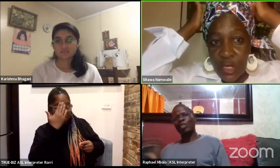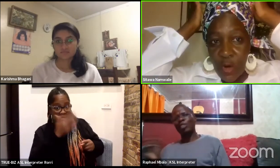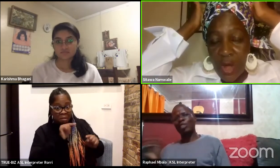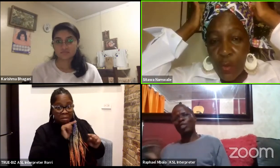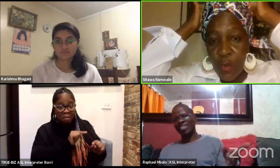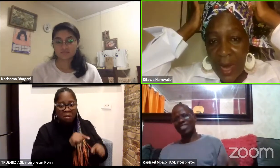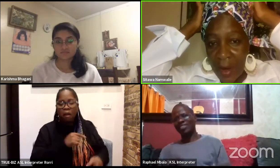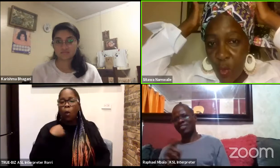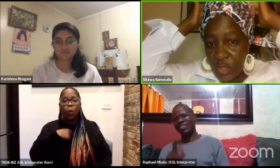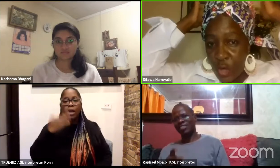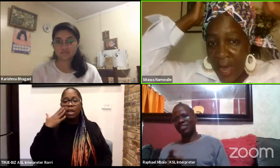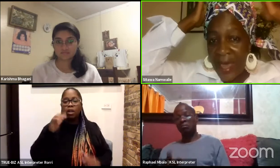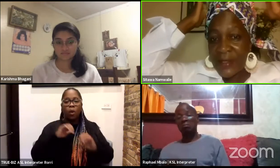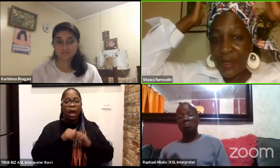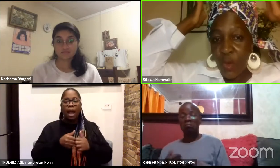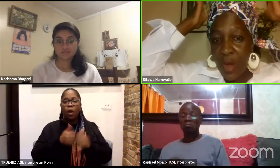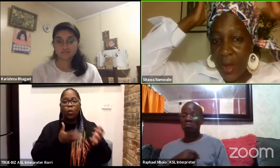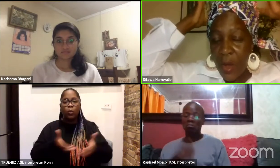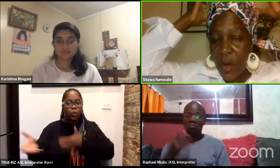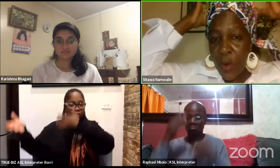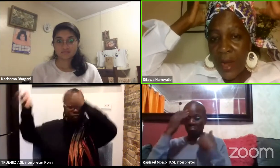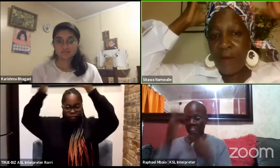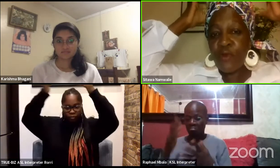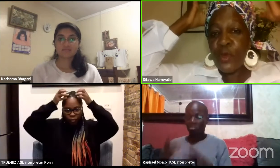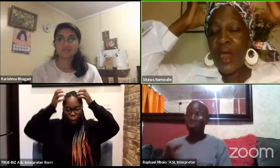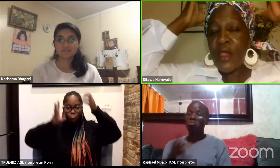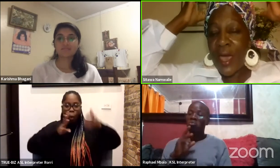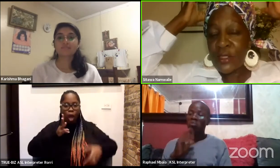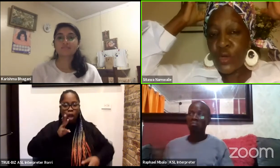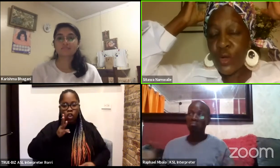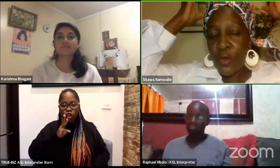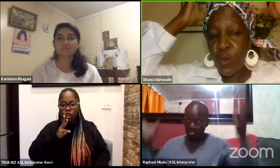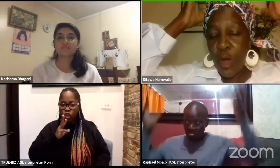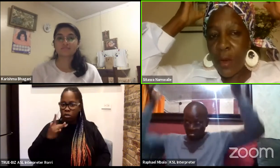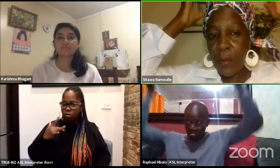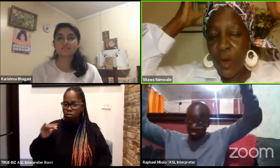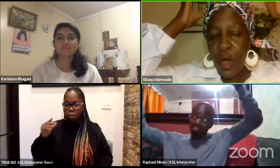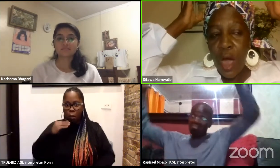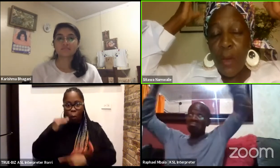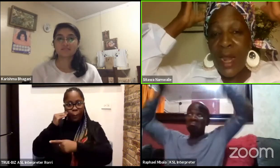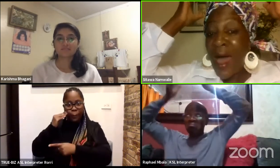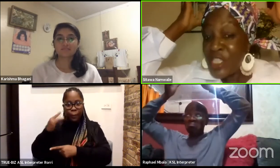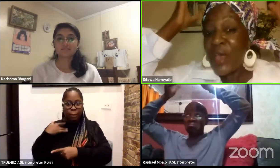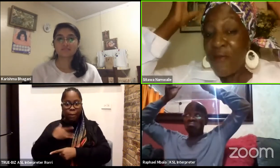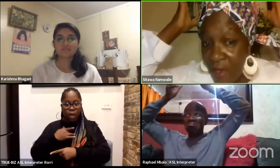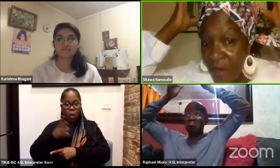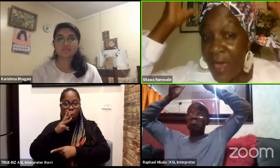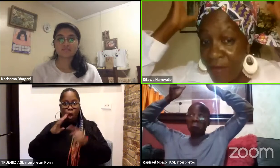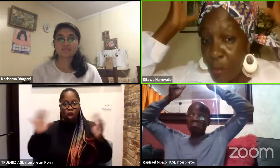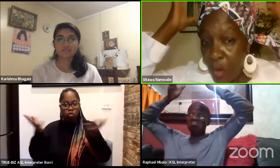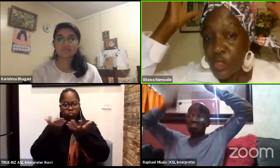We didn't know how to carry water on our heads anymore. Where I come from you carry a large, very heavy pot